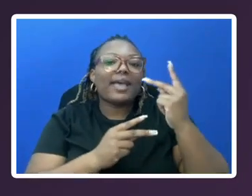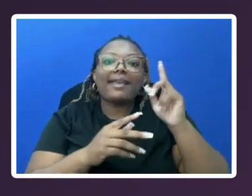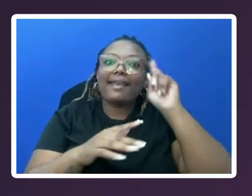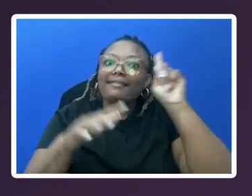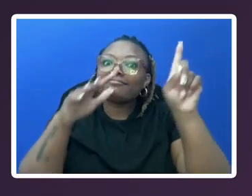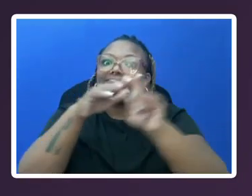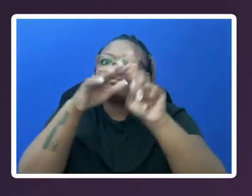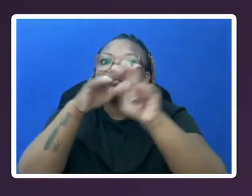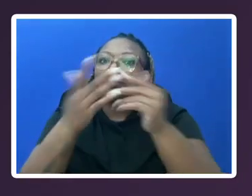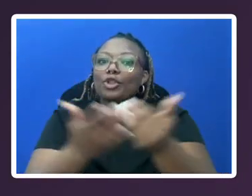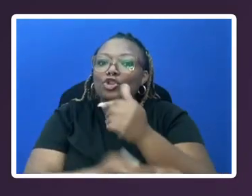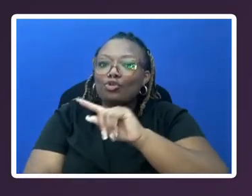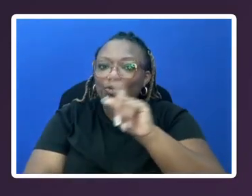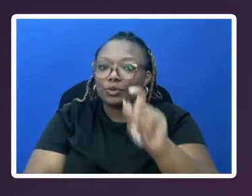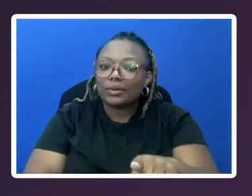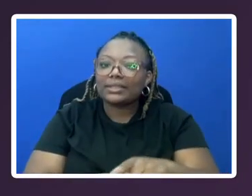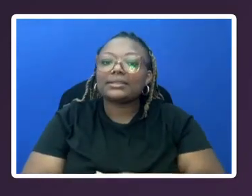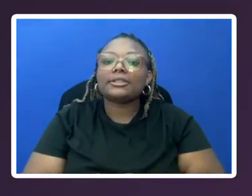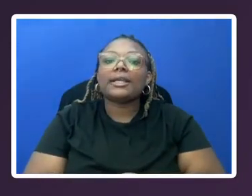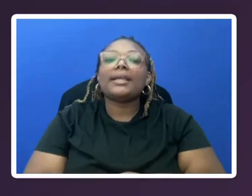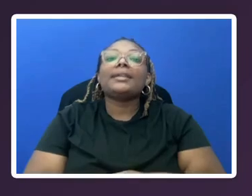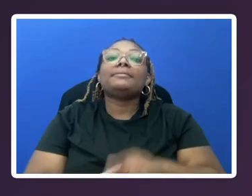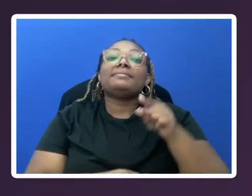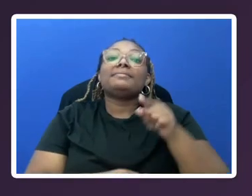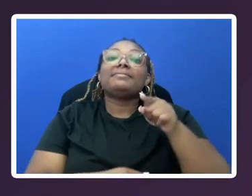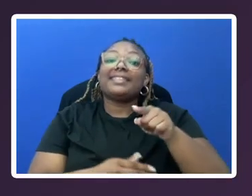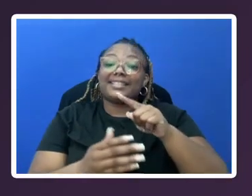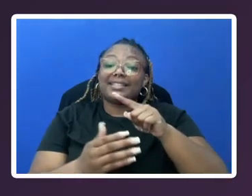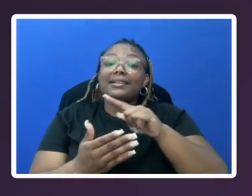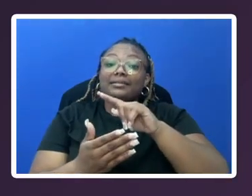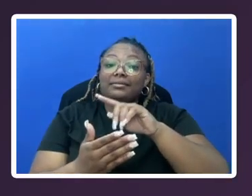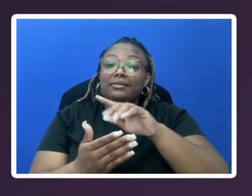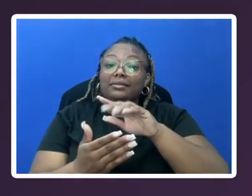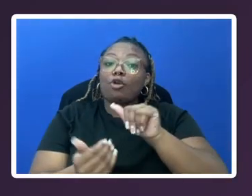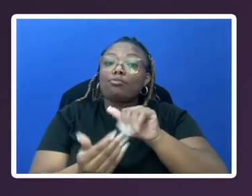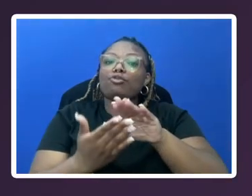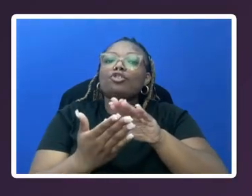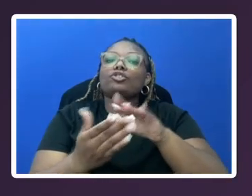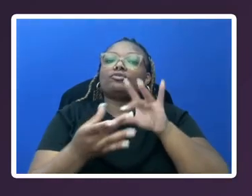This is a student-centered approach designed for a deep dive around the compelling question: